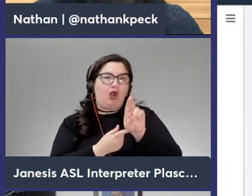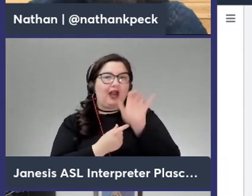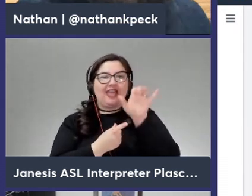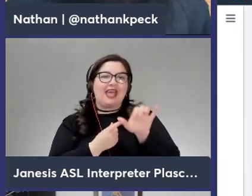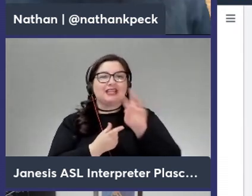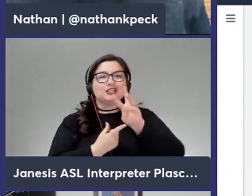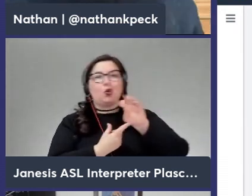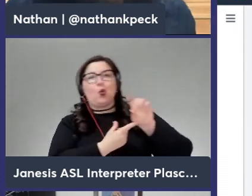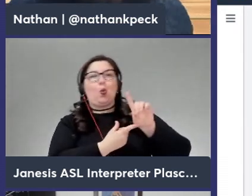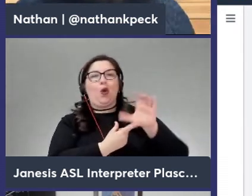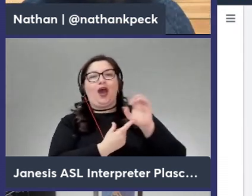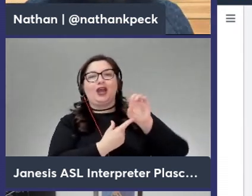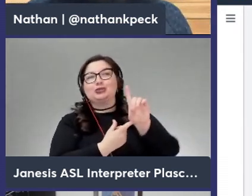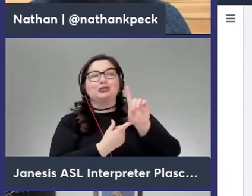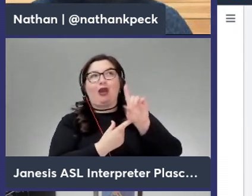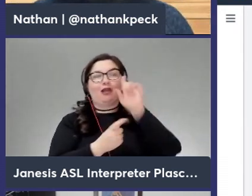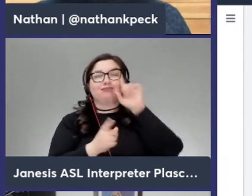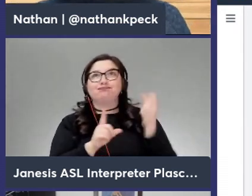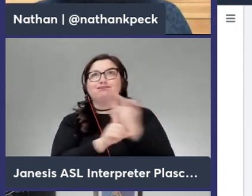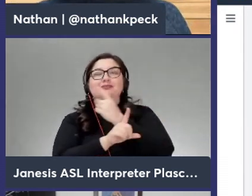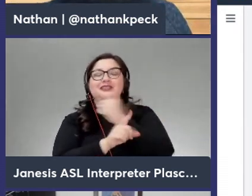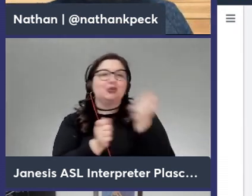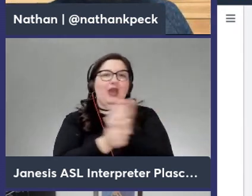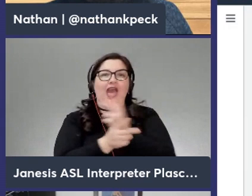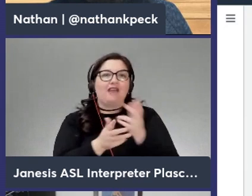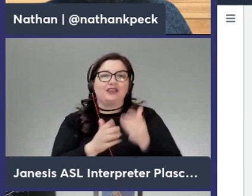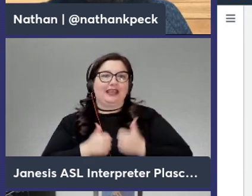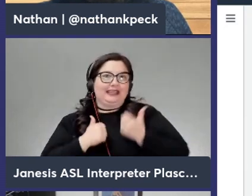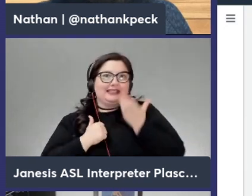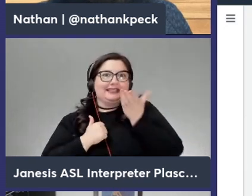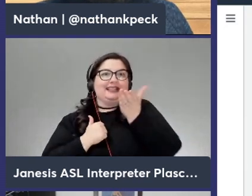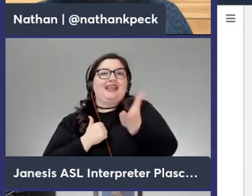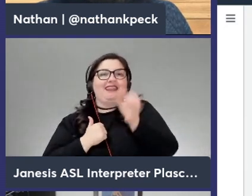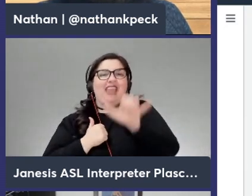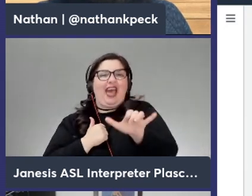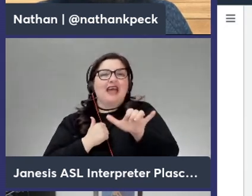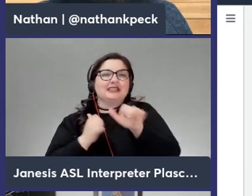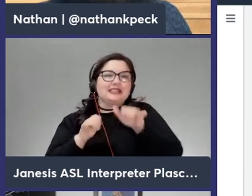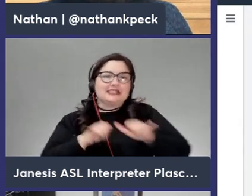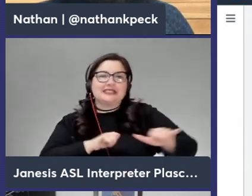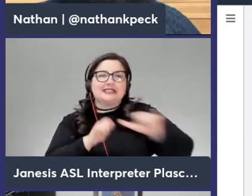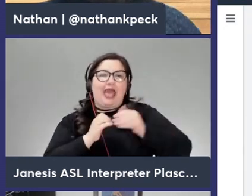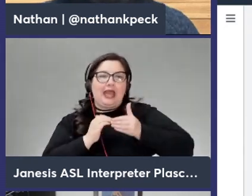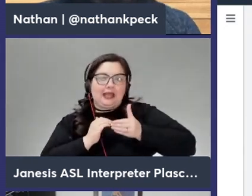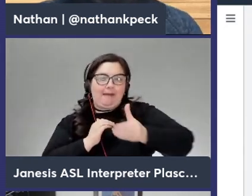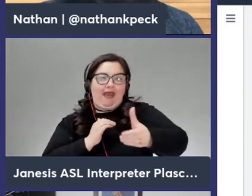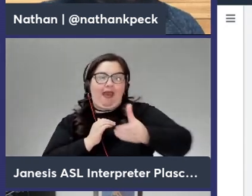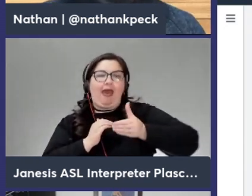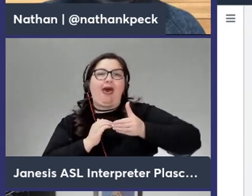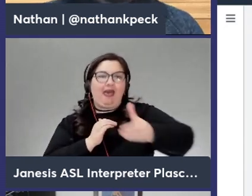to reference everything that exists at that static path. Then I'm gonna select the Origin here as our S3 bucket.